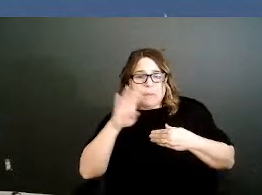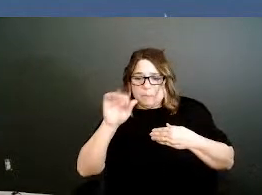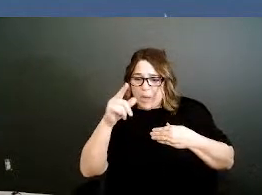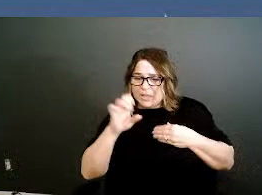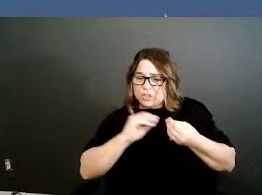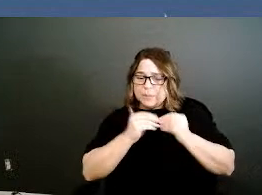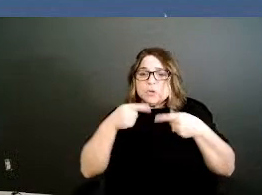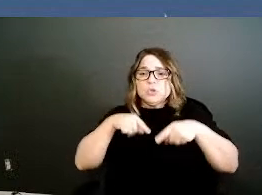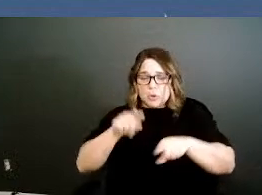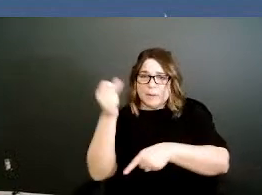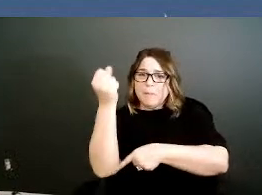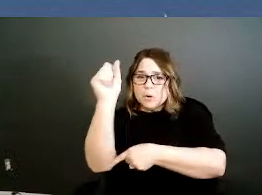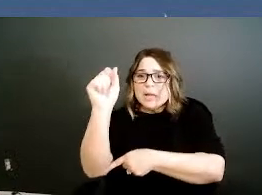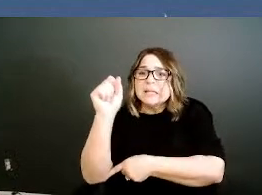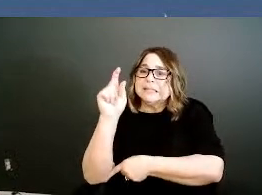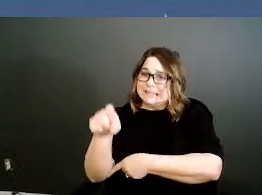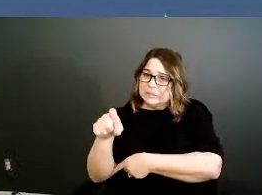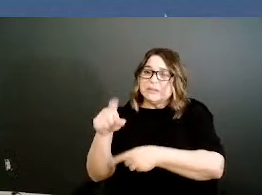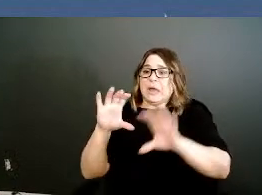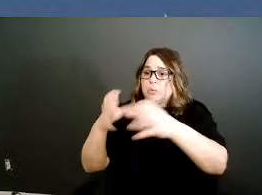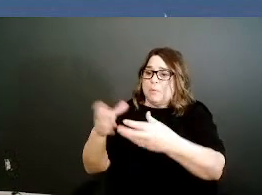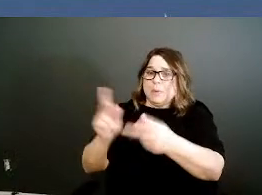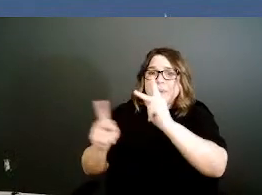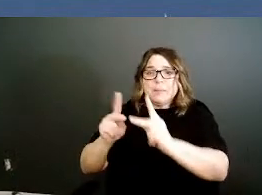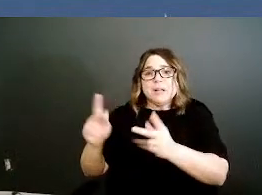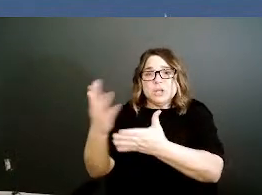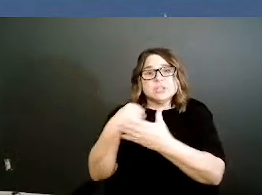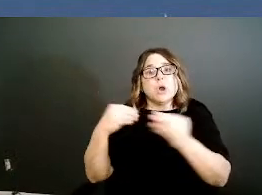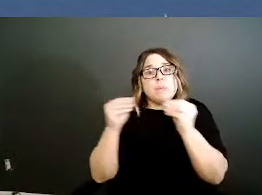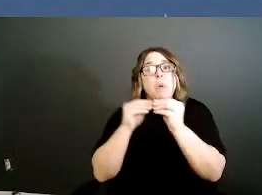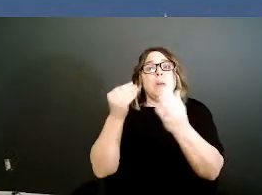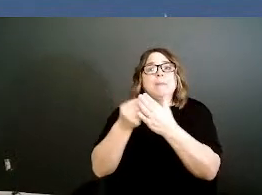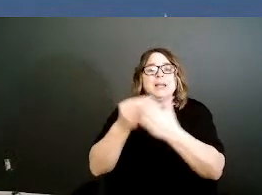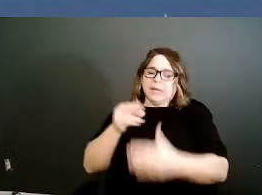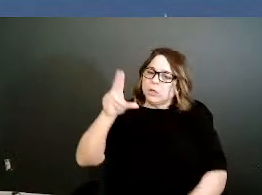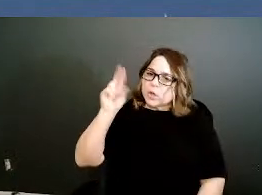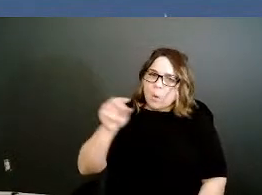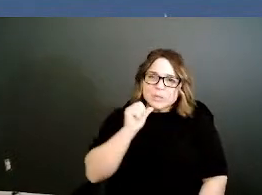THEY ALSO WON'T BE MORE EFFECTIVE.